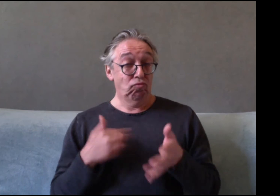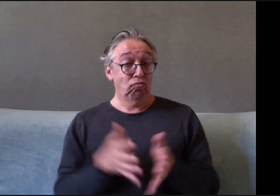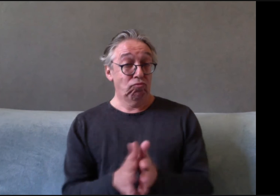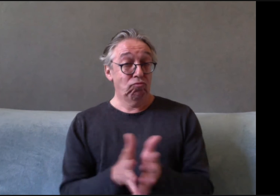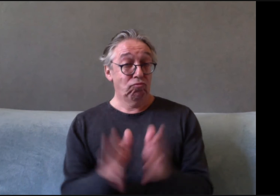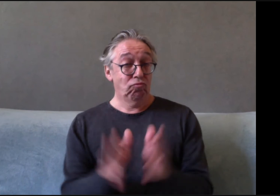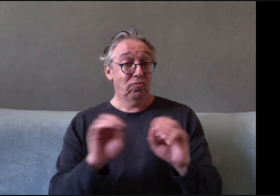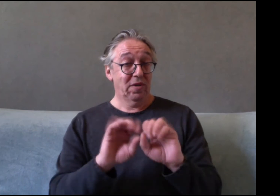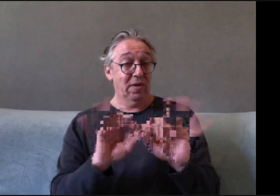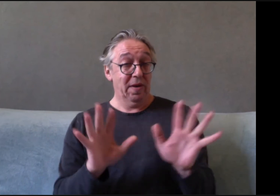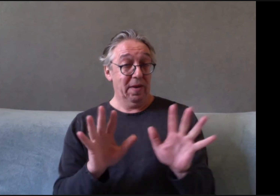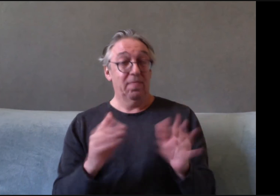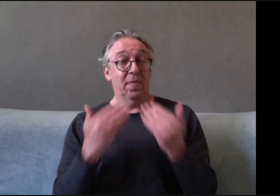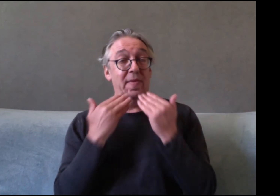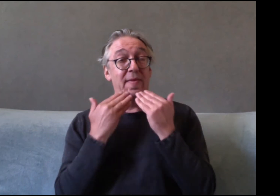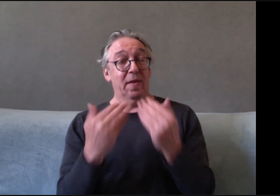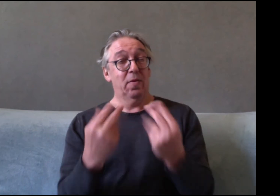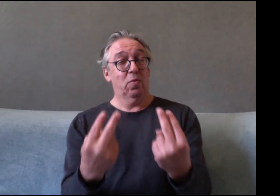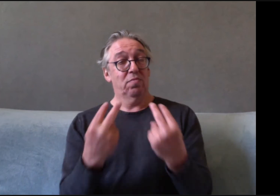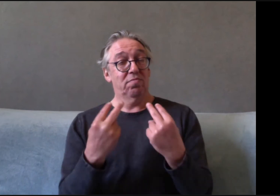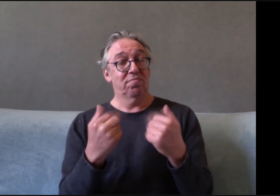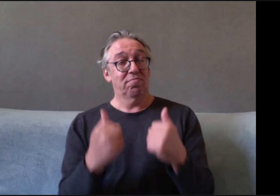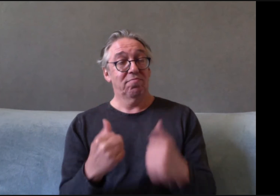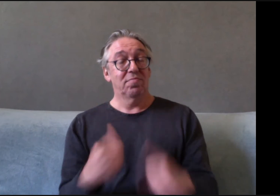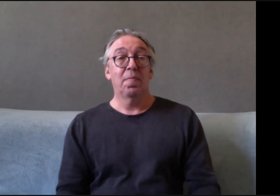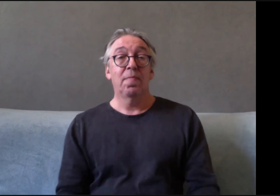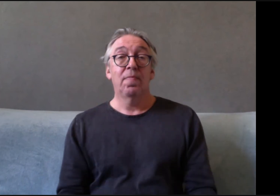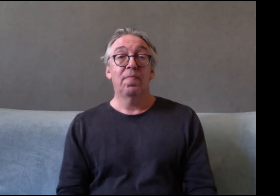ANDRÉ: Thank you very much. We now go to Bujar Kadriu